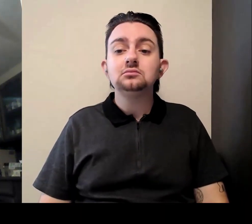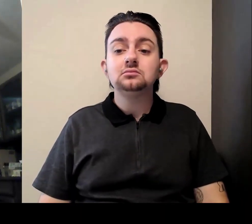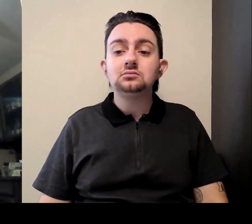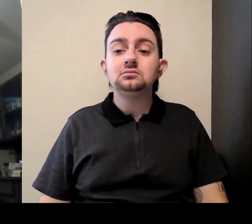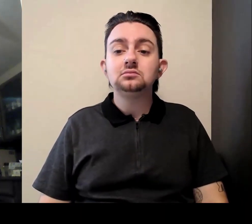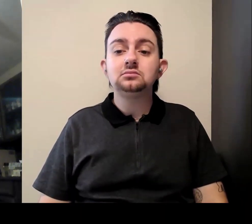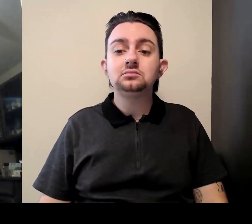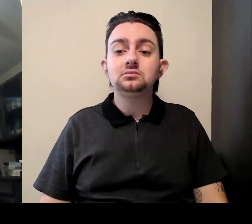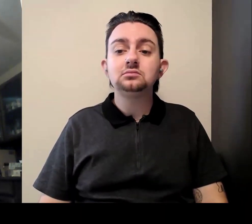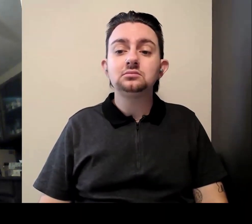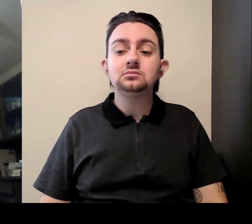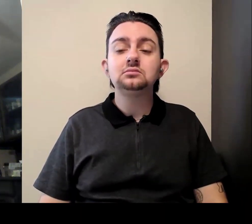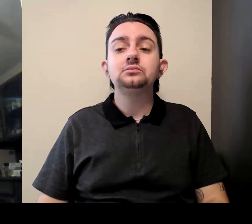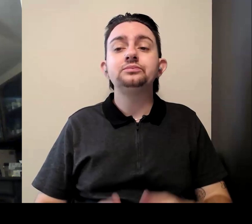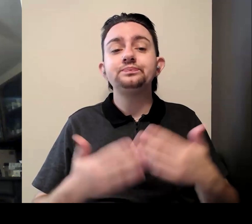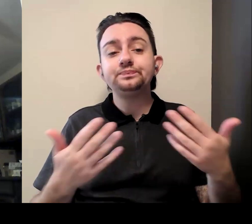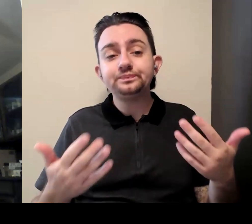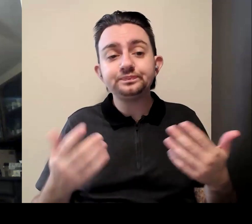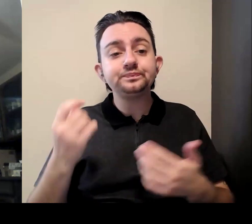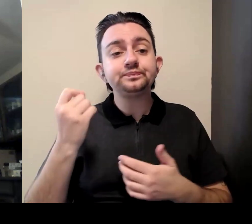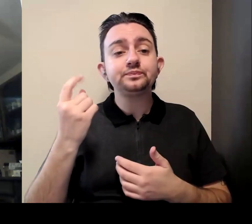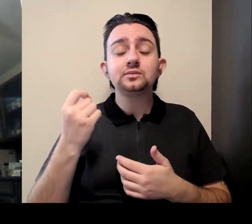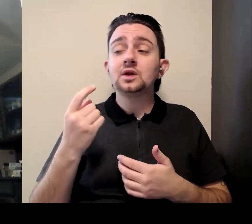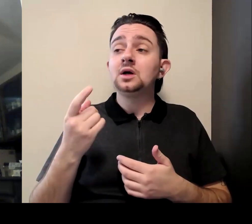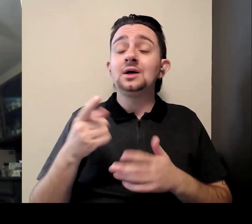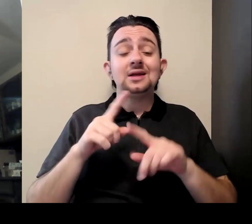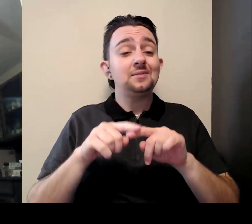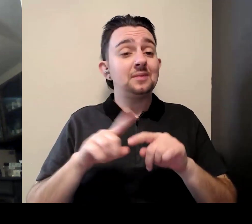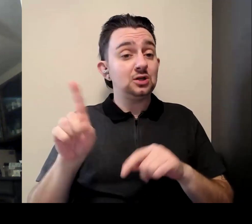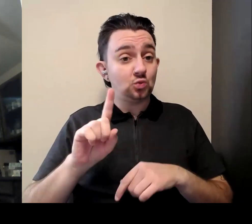And if you're still in a state that requires discrepancy,